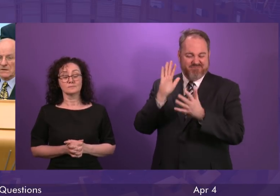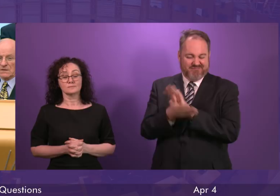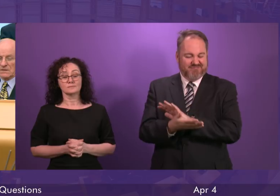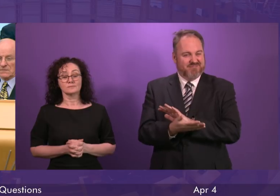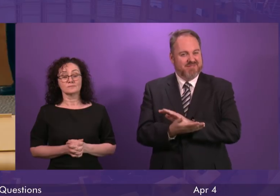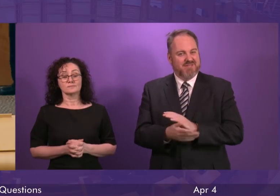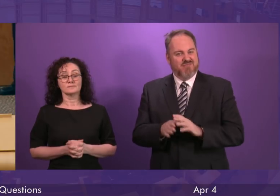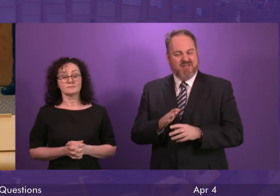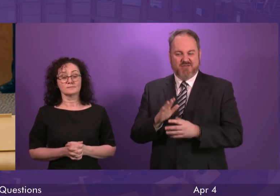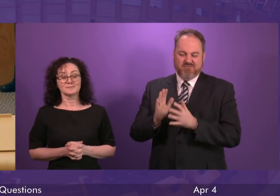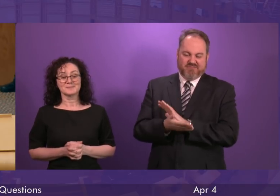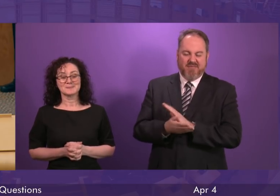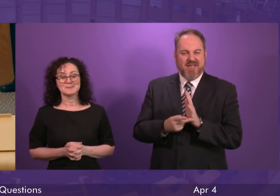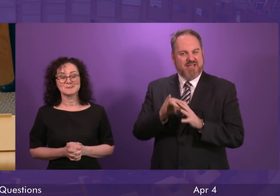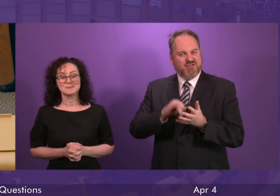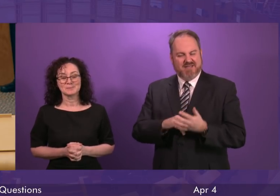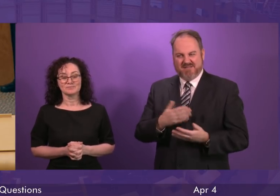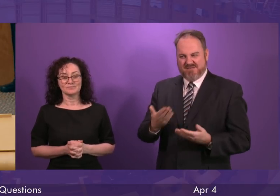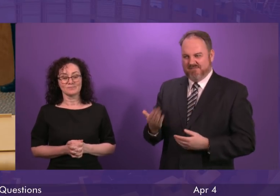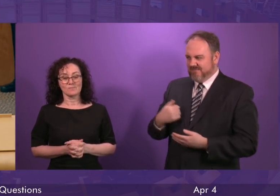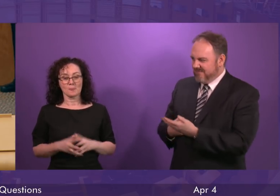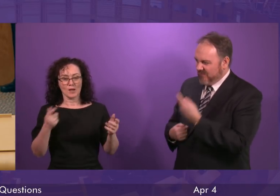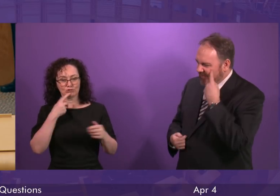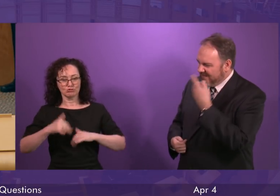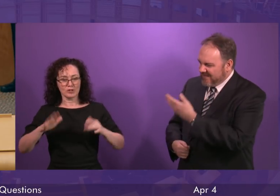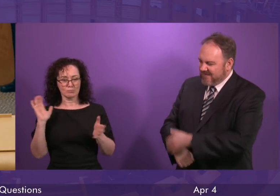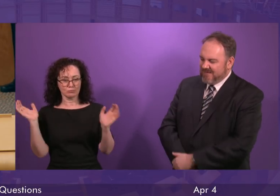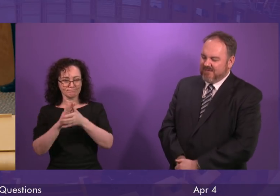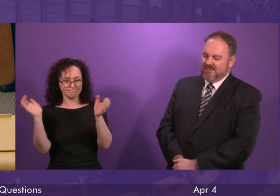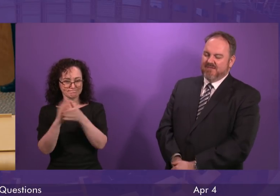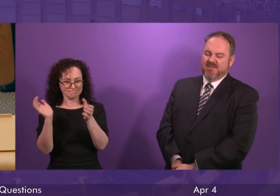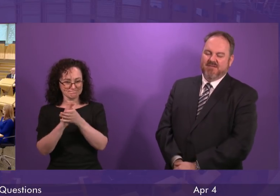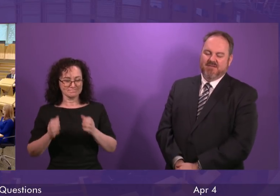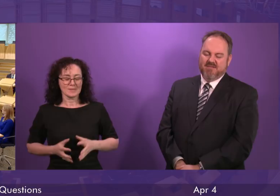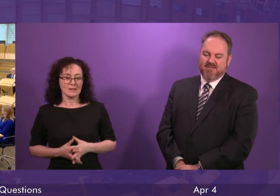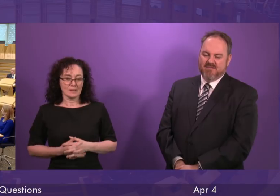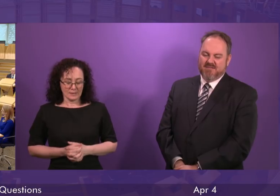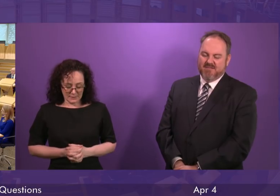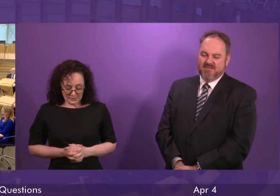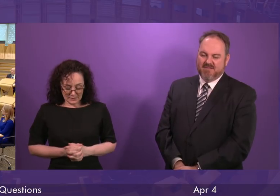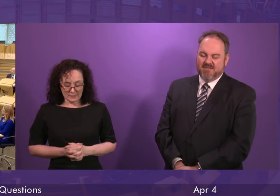The First Minister (Nicola Sturgeon): I think that